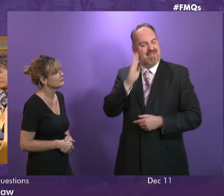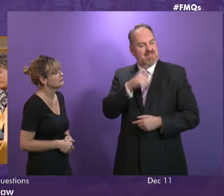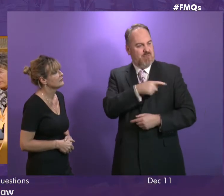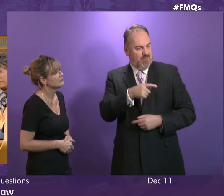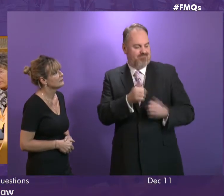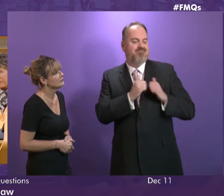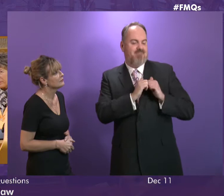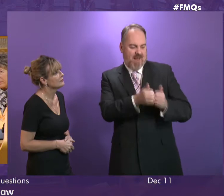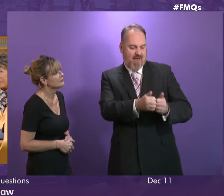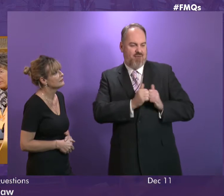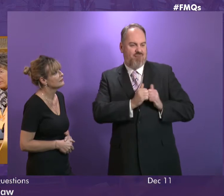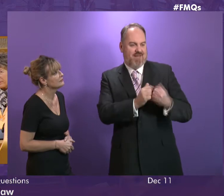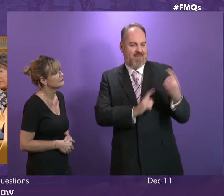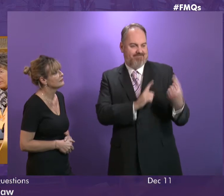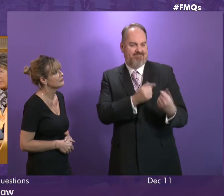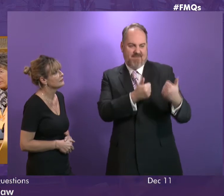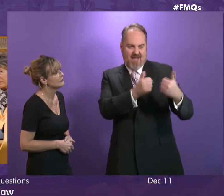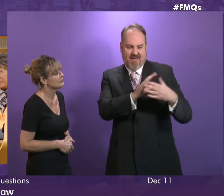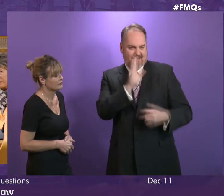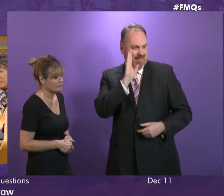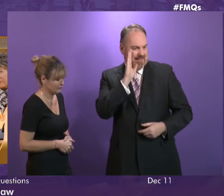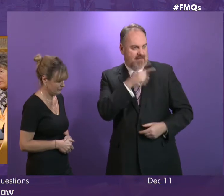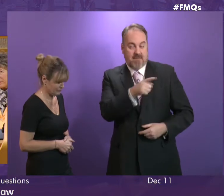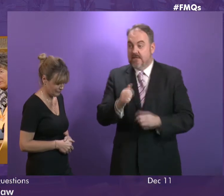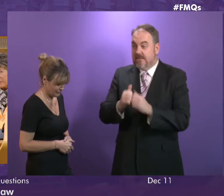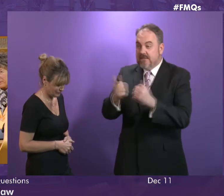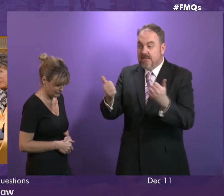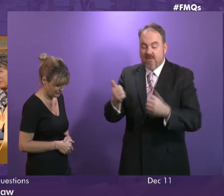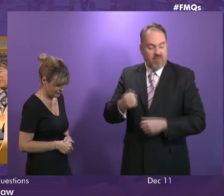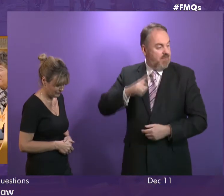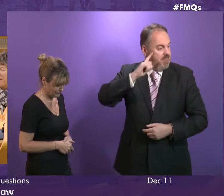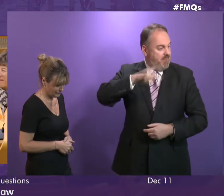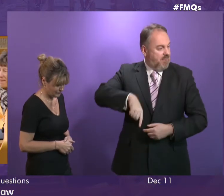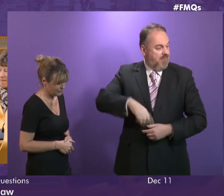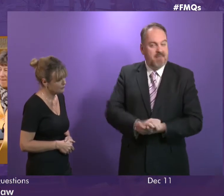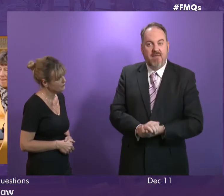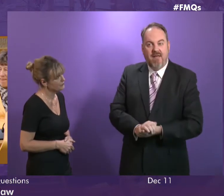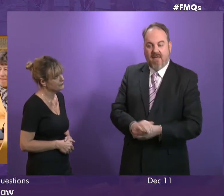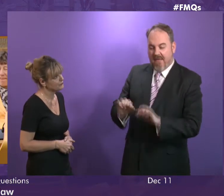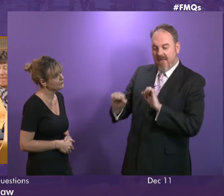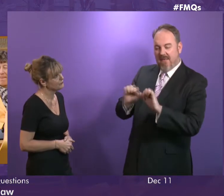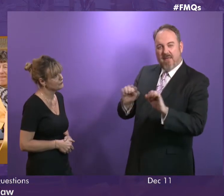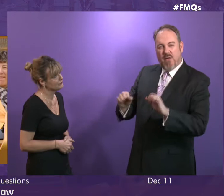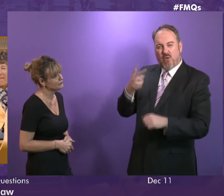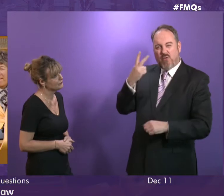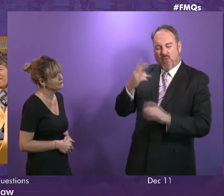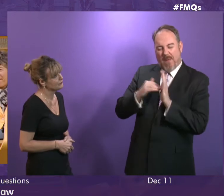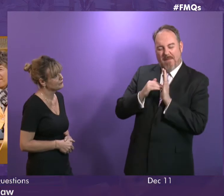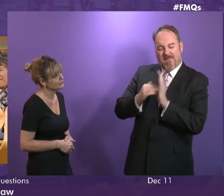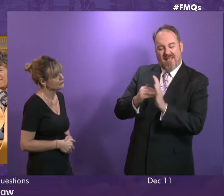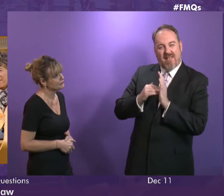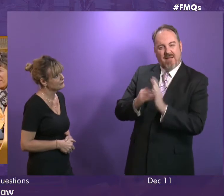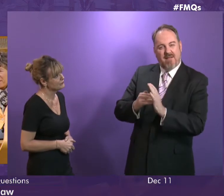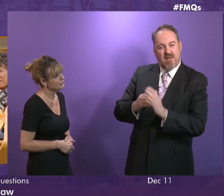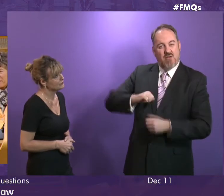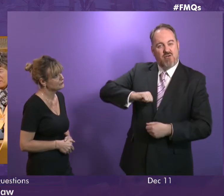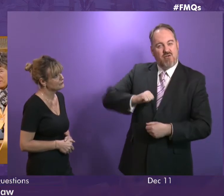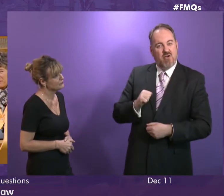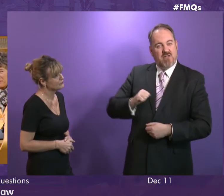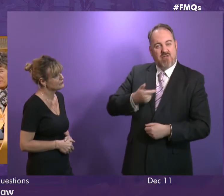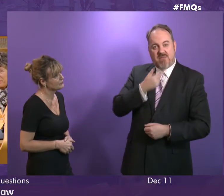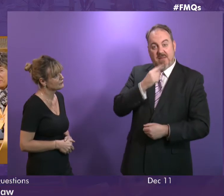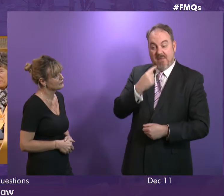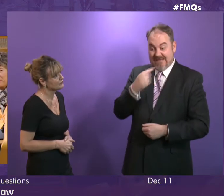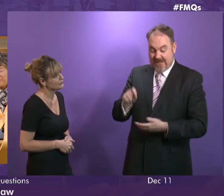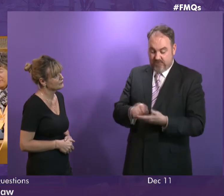who agree with her? Why do the voices of the more than 2 million Scots who voted no in